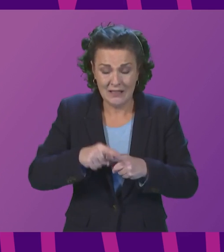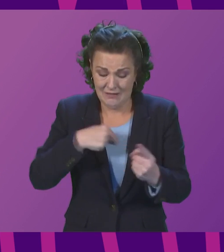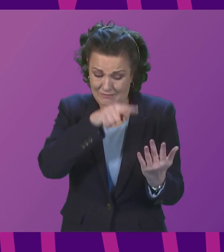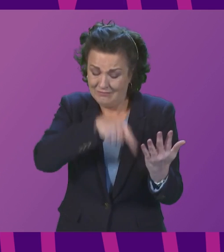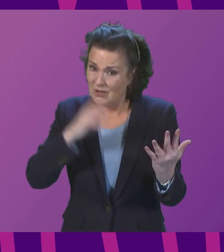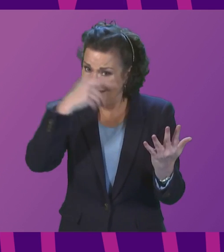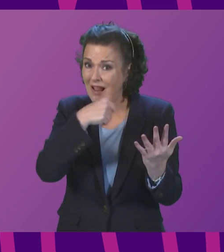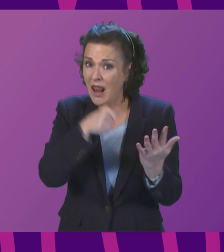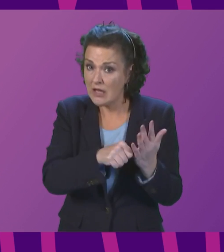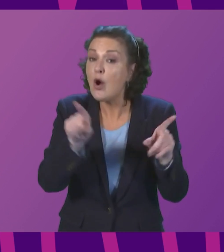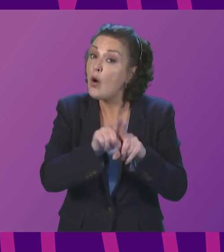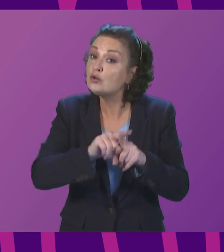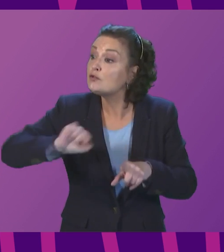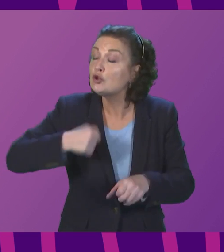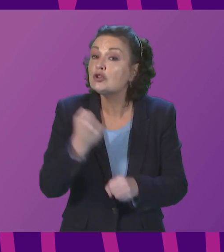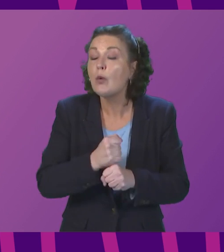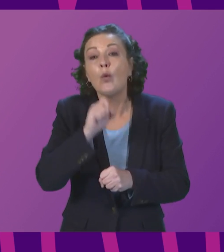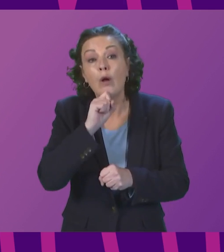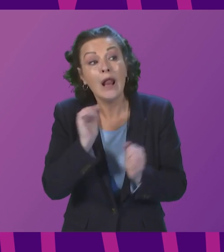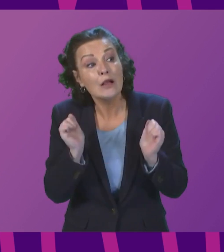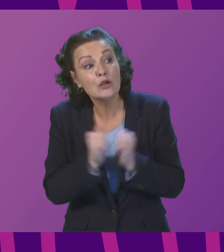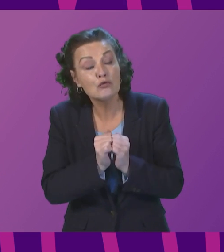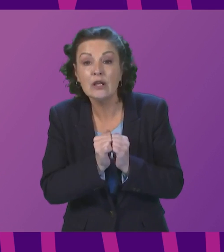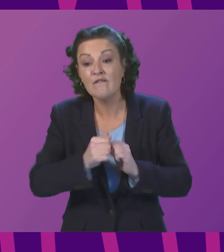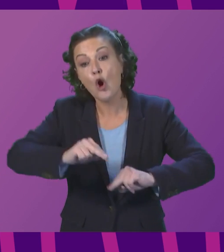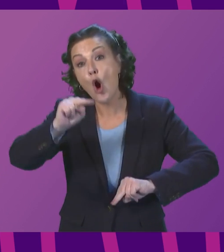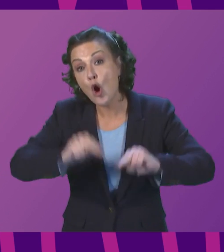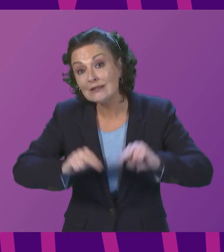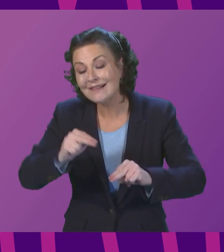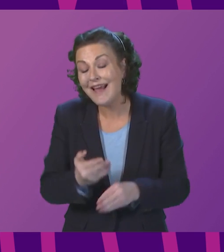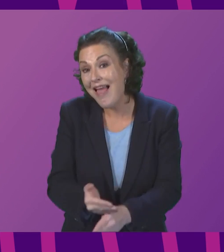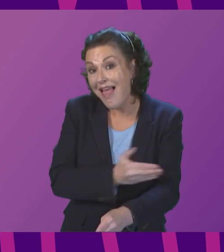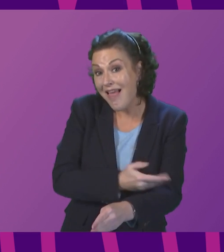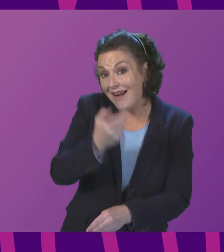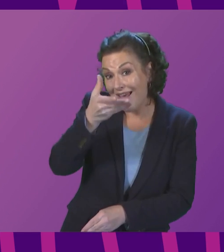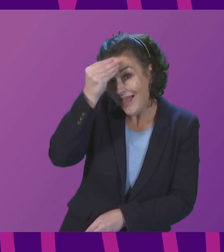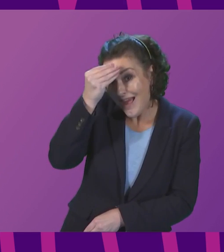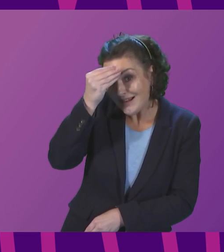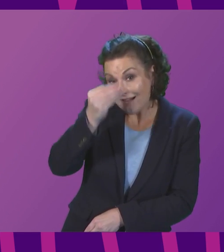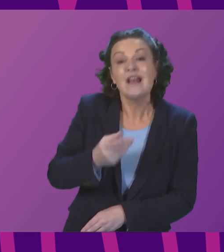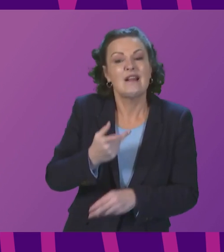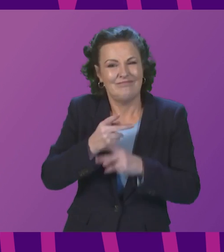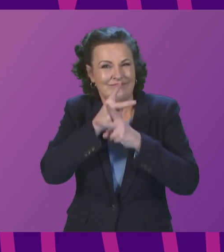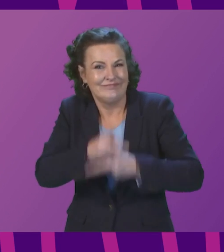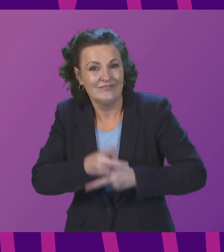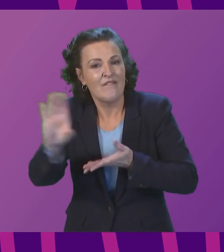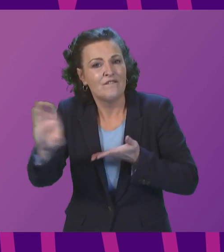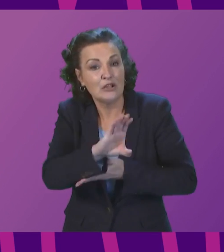Will the Scottish Government commit to an audit of early learning and childcare funding that compares best value between all sectors?